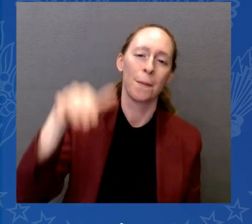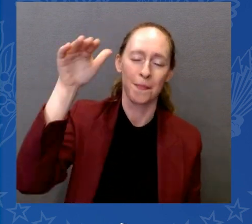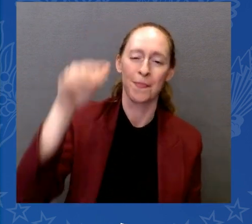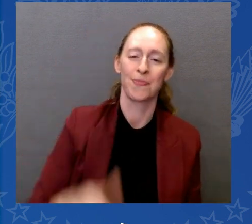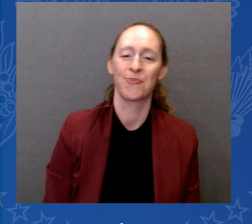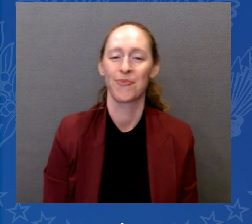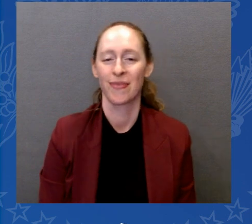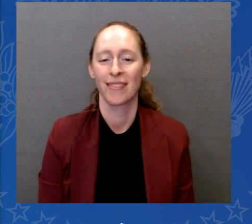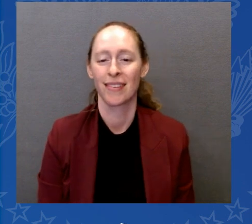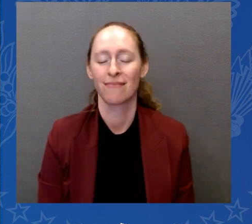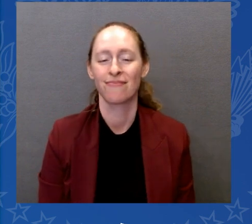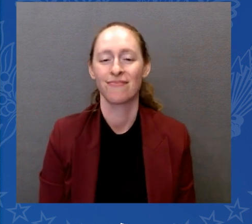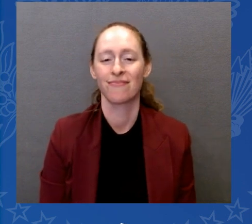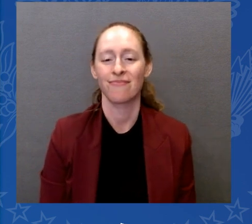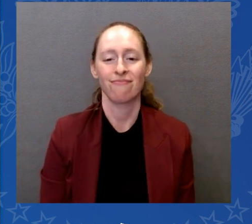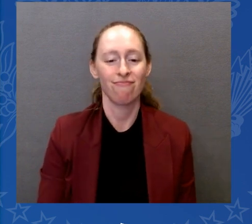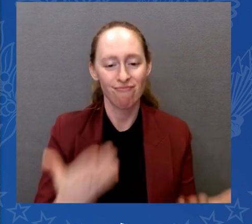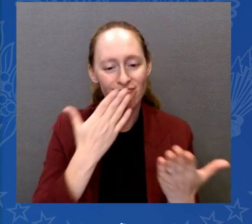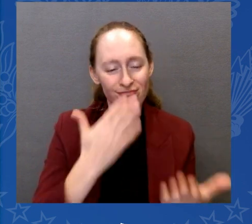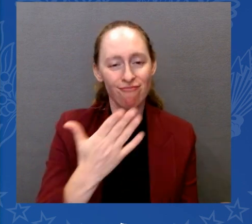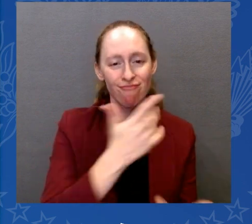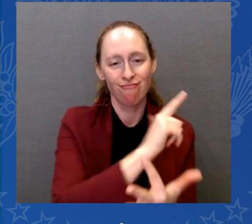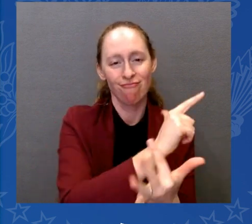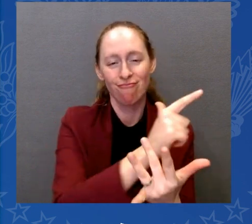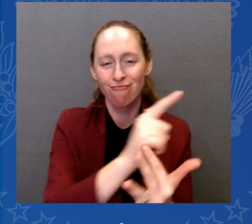You're right, this is the story of "America the Beautiful."